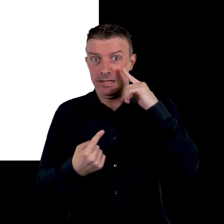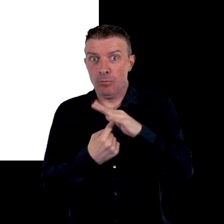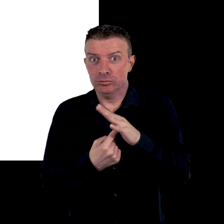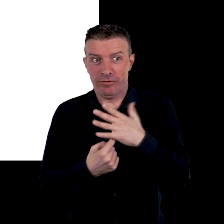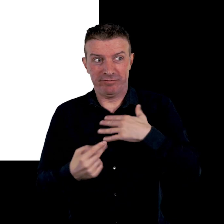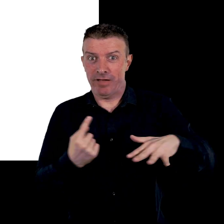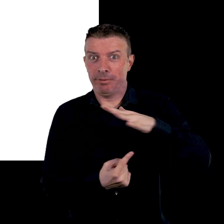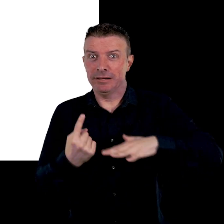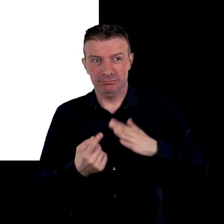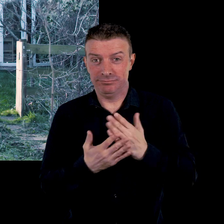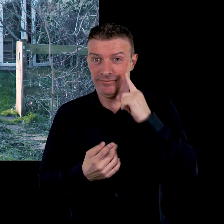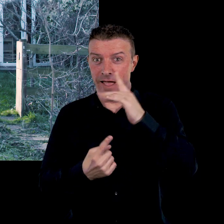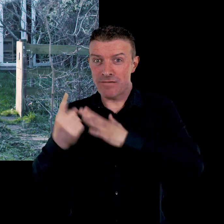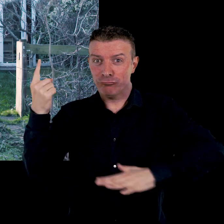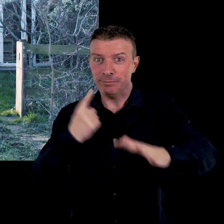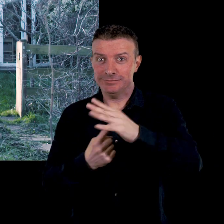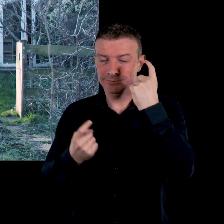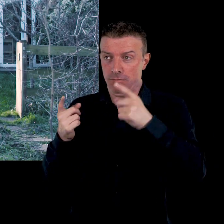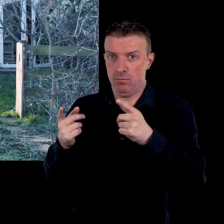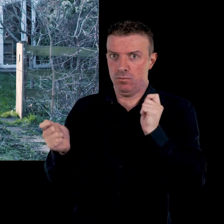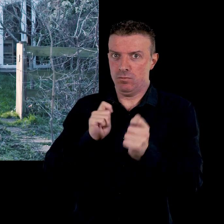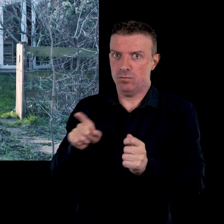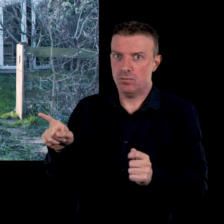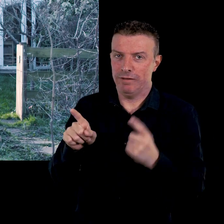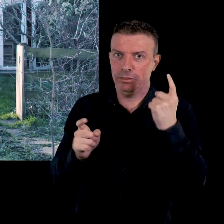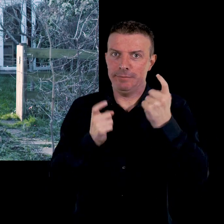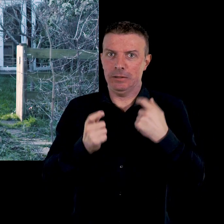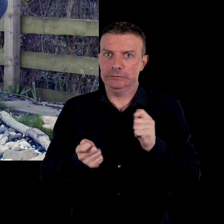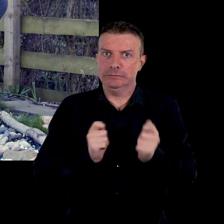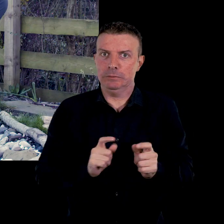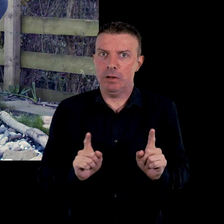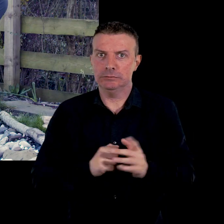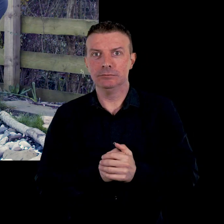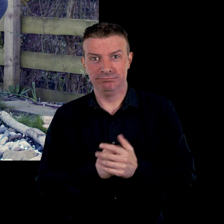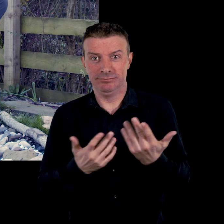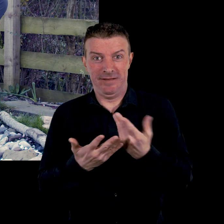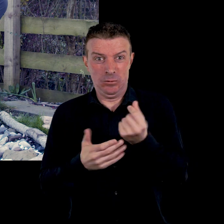I think the most important thing for our family is the environmental considerations,